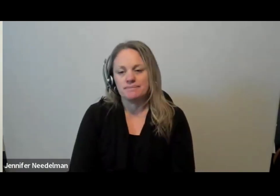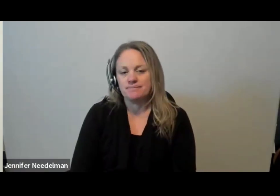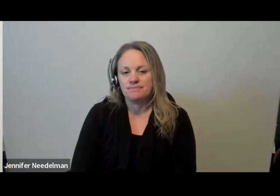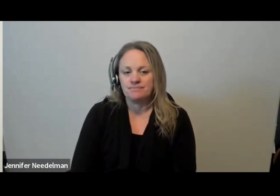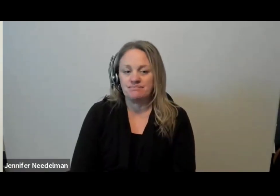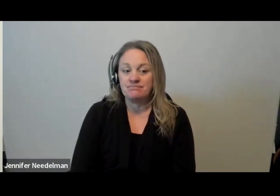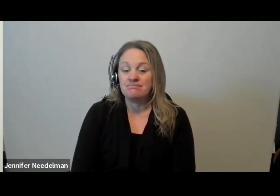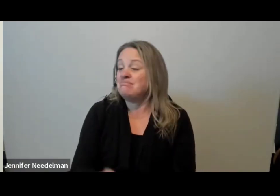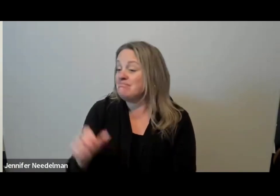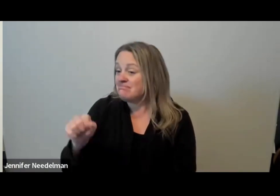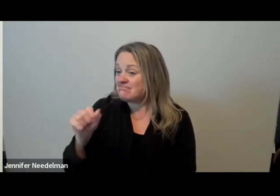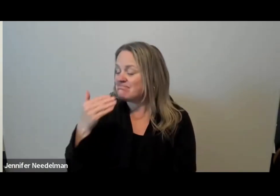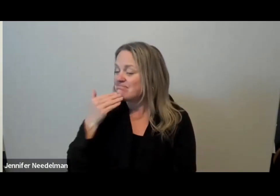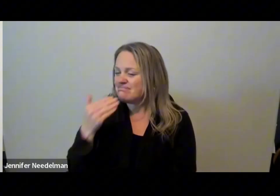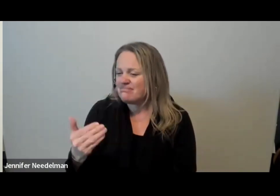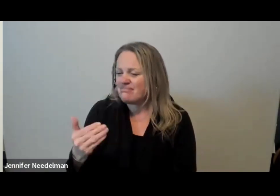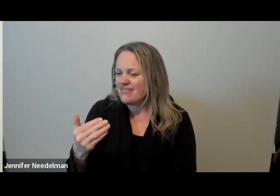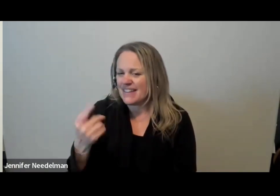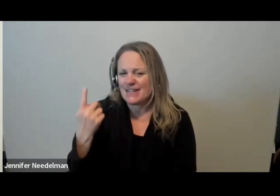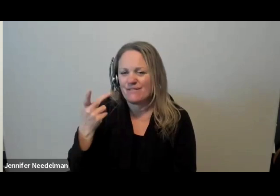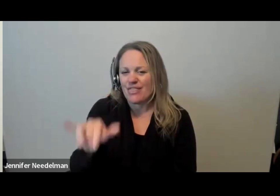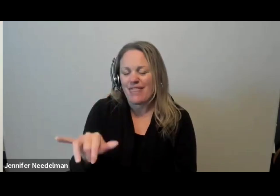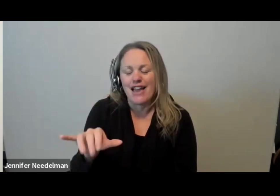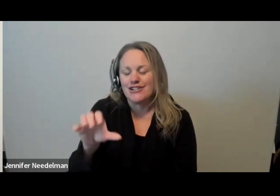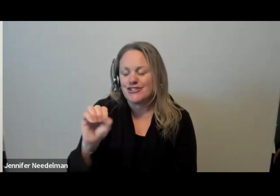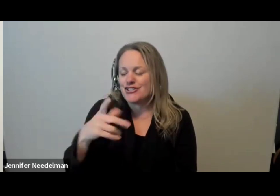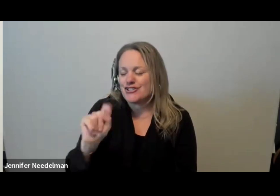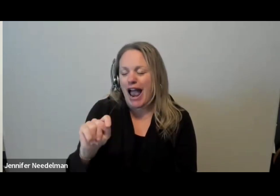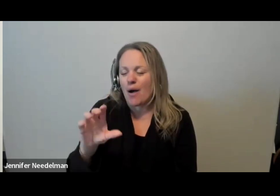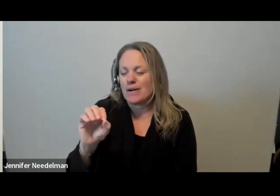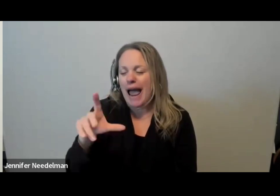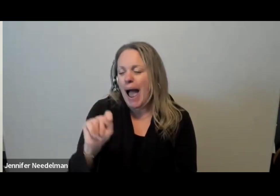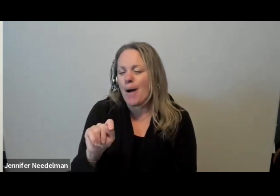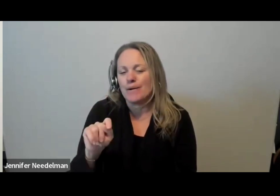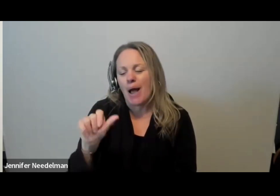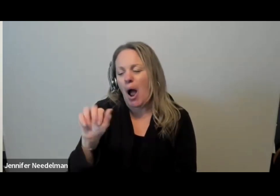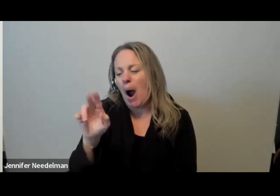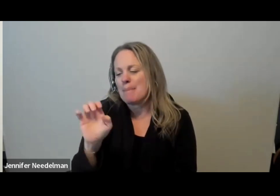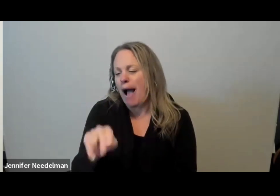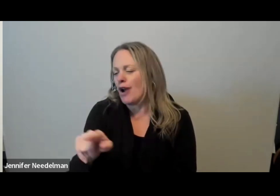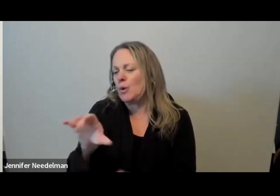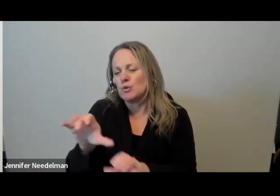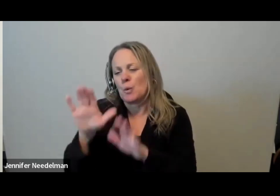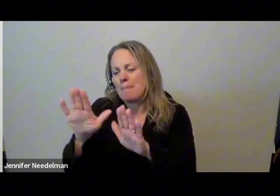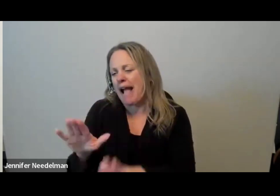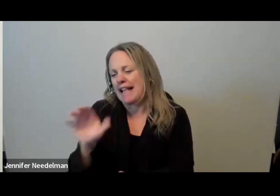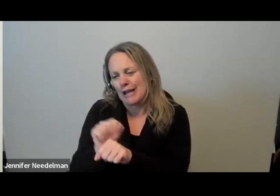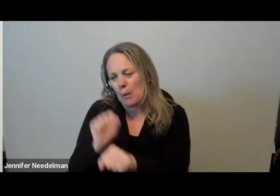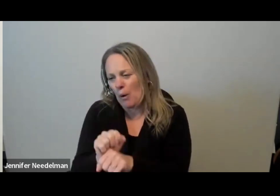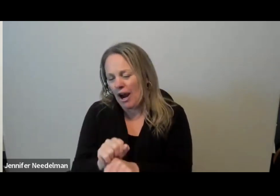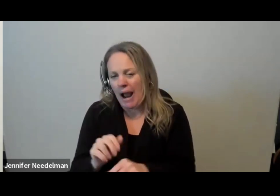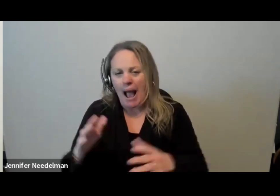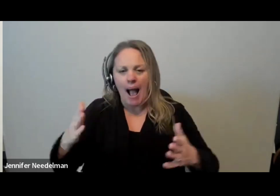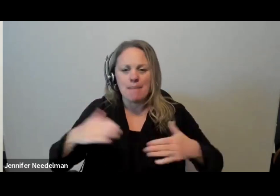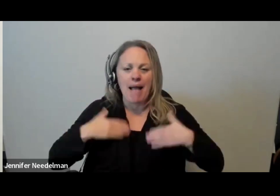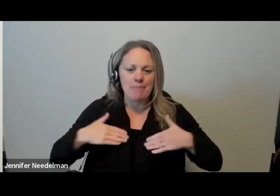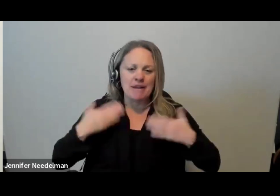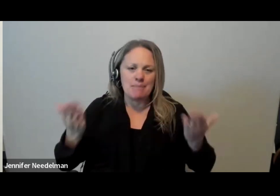Yeah, and Arman, thank you for, for the, the shout out. Arman's also doing amazing work and I'm super happy to be here with him and, and and,